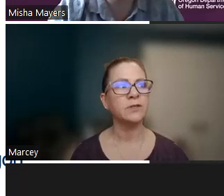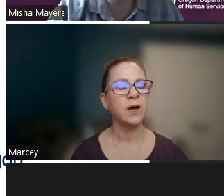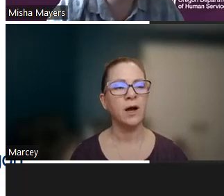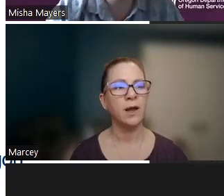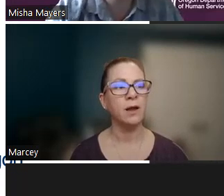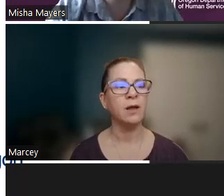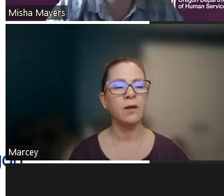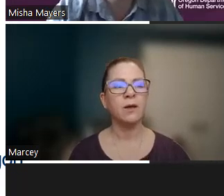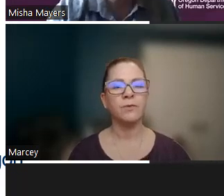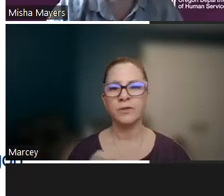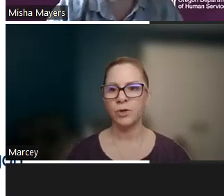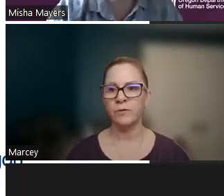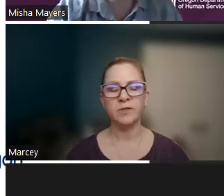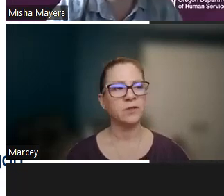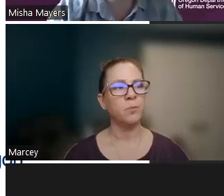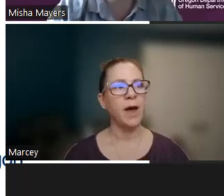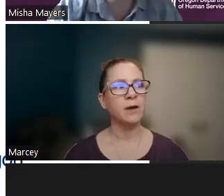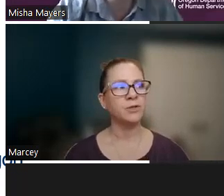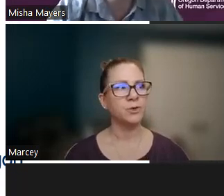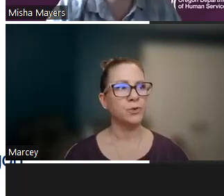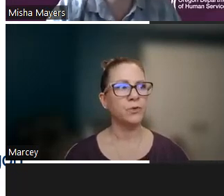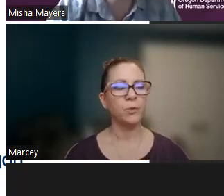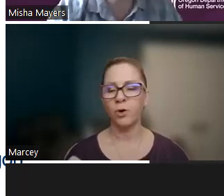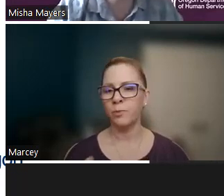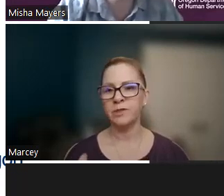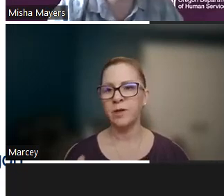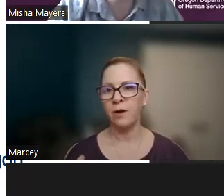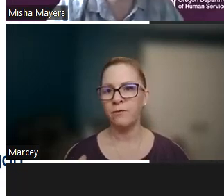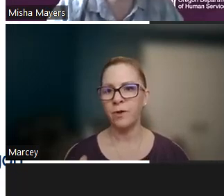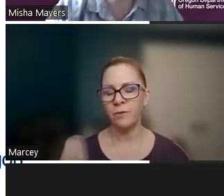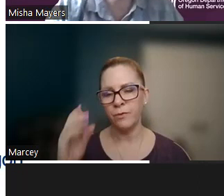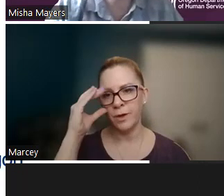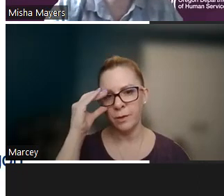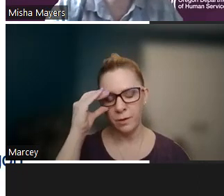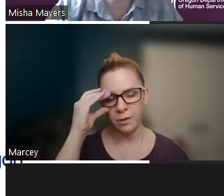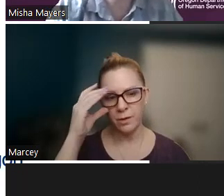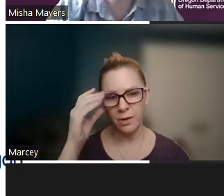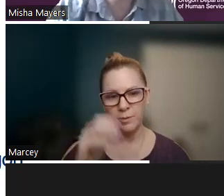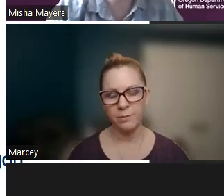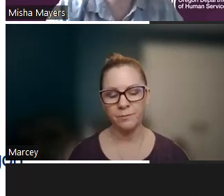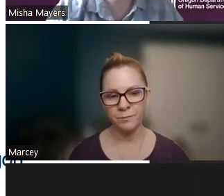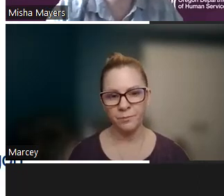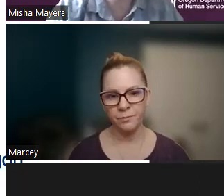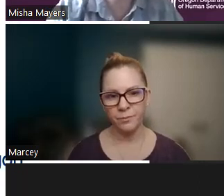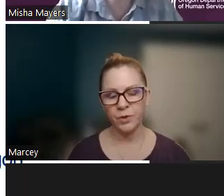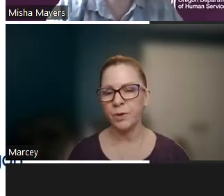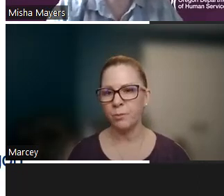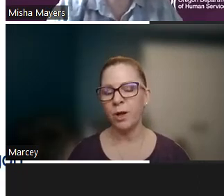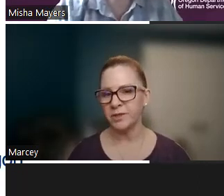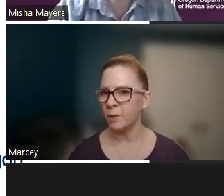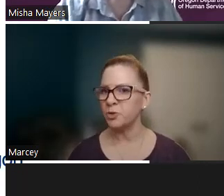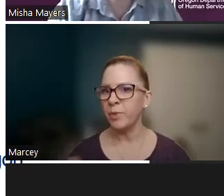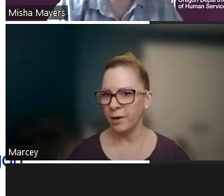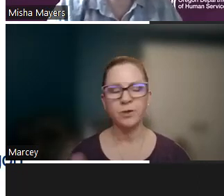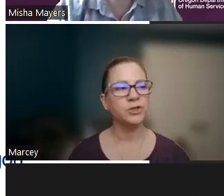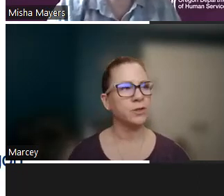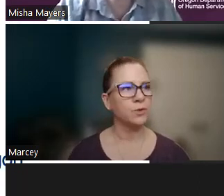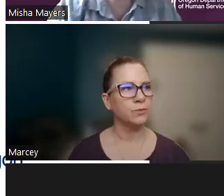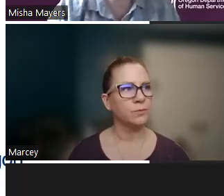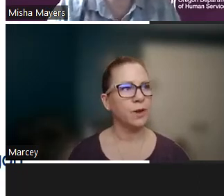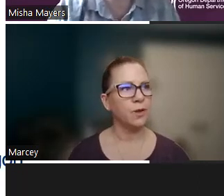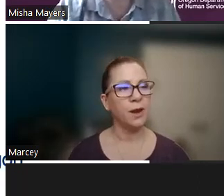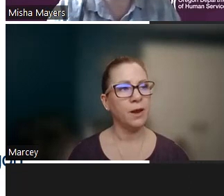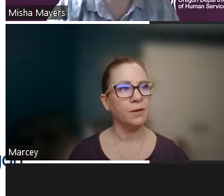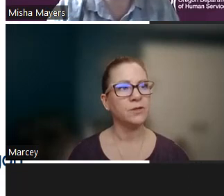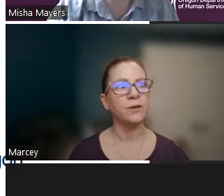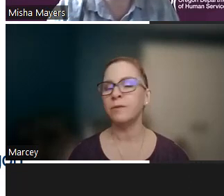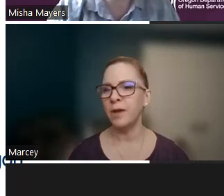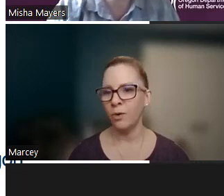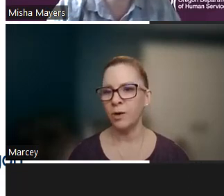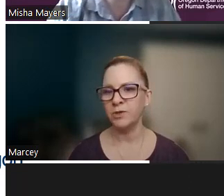TO TIE THE SERVICES BACK TO THE PURPOSE OF THE POLICY OPTION PACKAGE, AND THE OUTCOMES